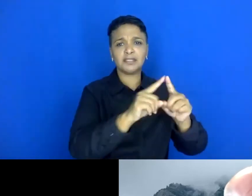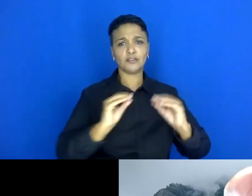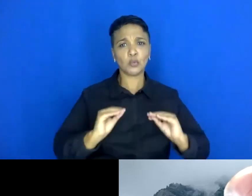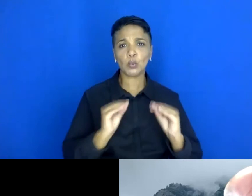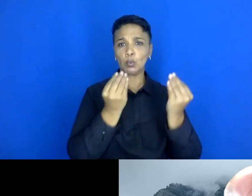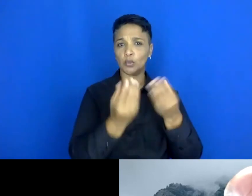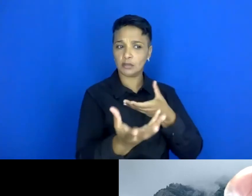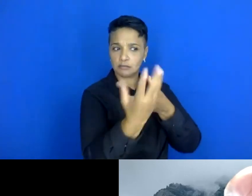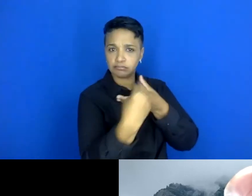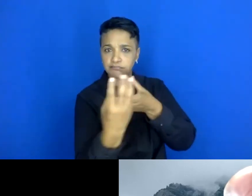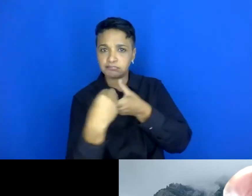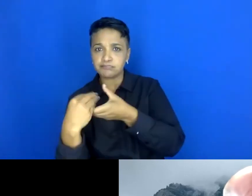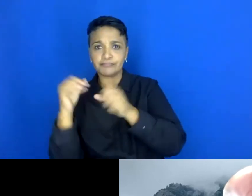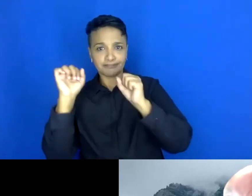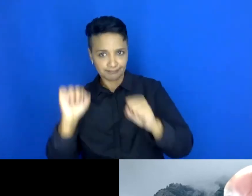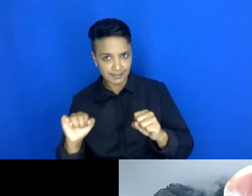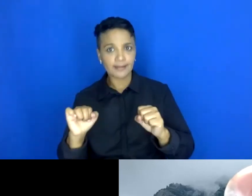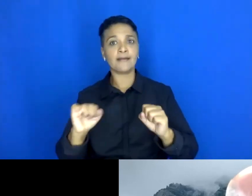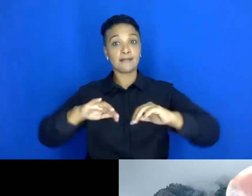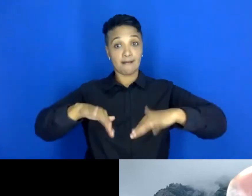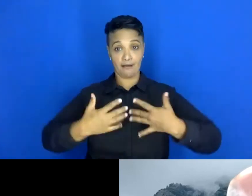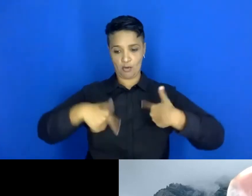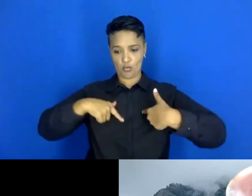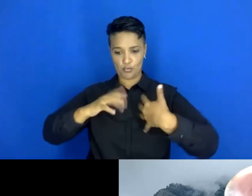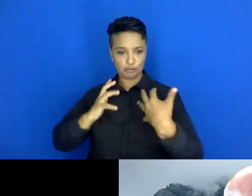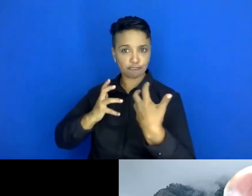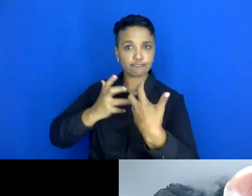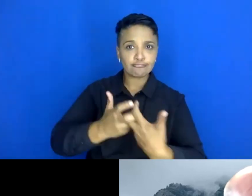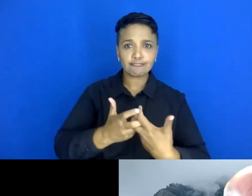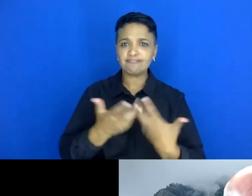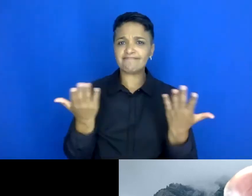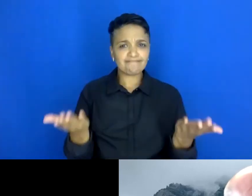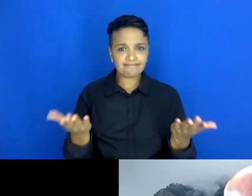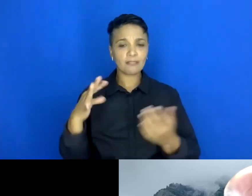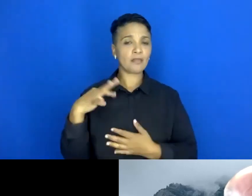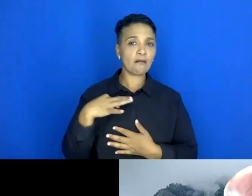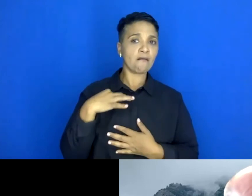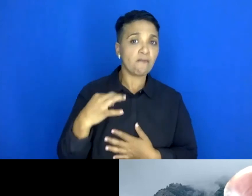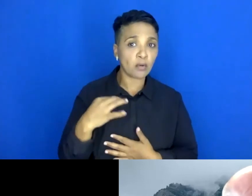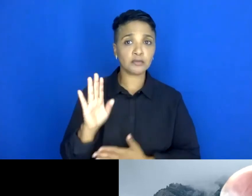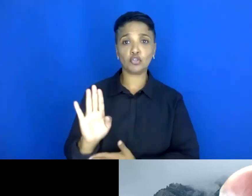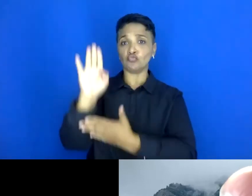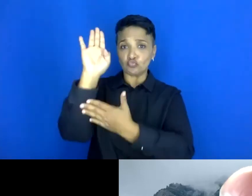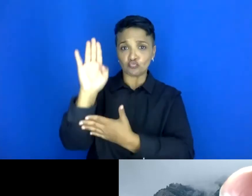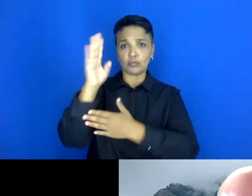disability inclusive response from volunteering and adopting materials into accessible formats